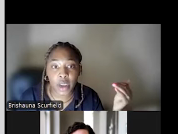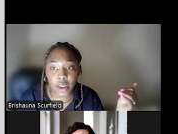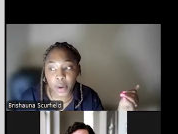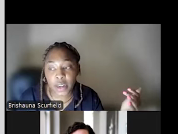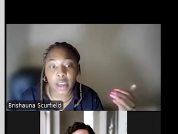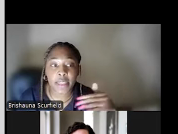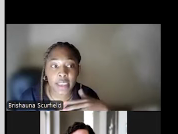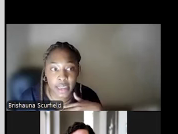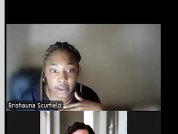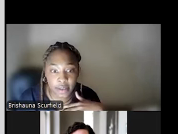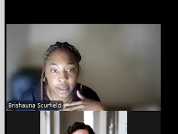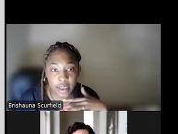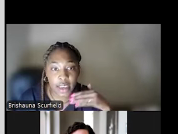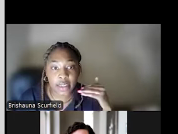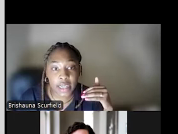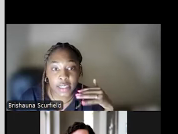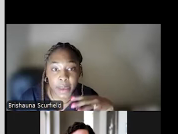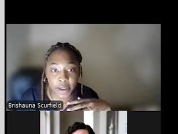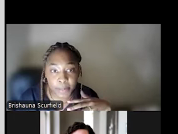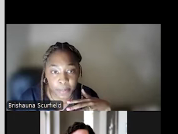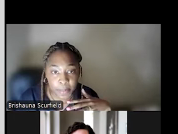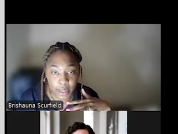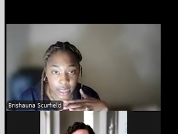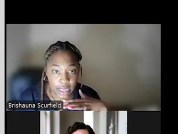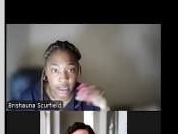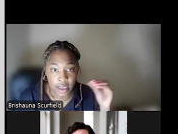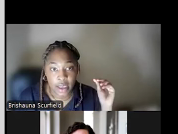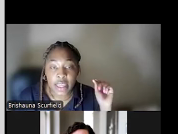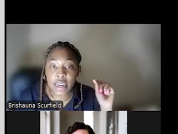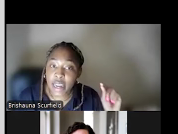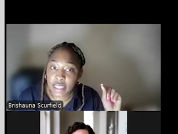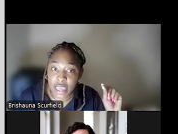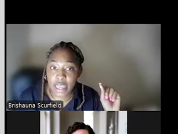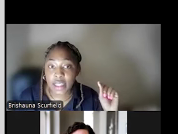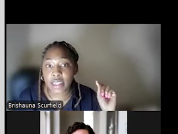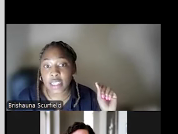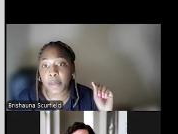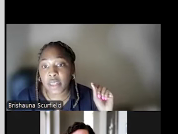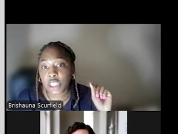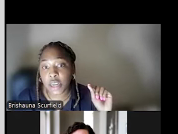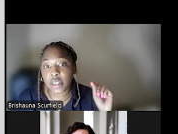heading one to come at the end. It does matter. The next thing that the accessibility checker